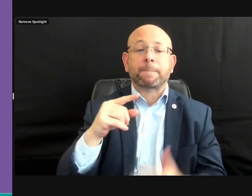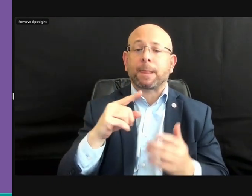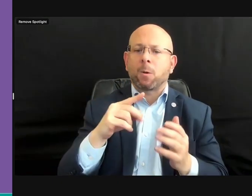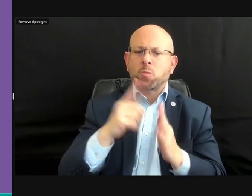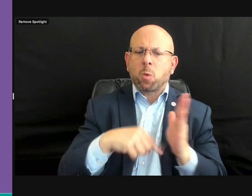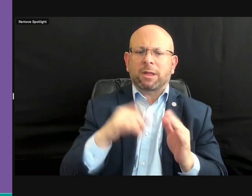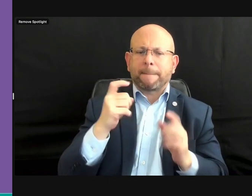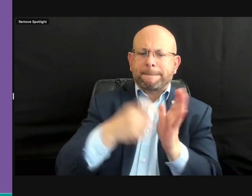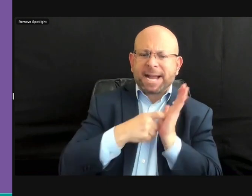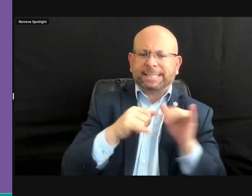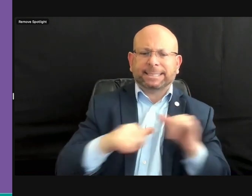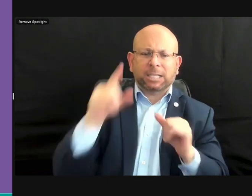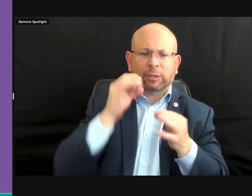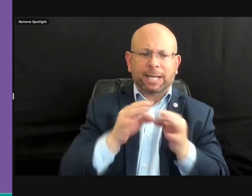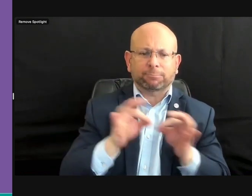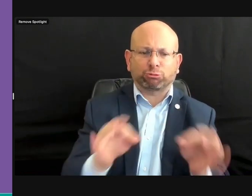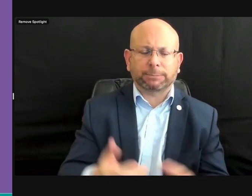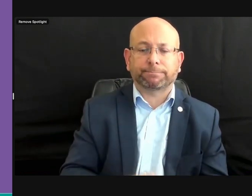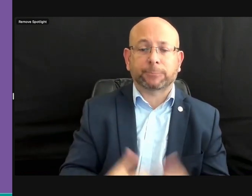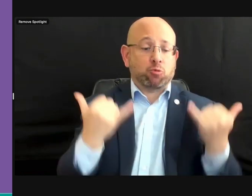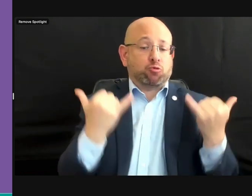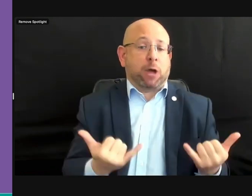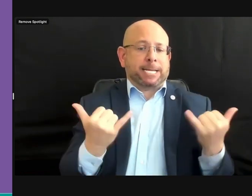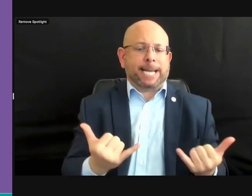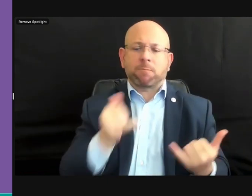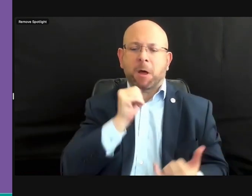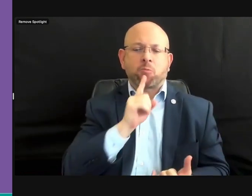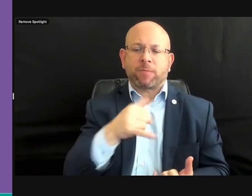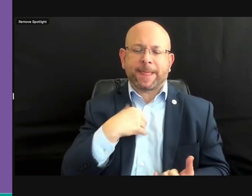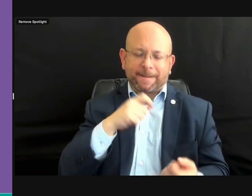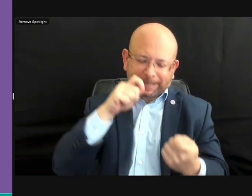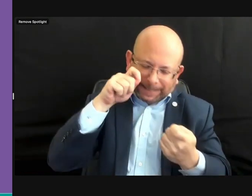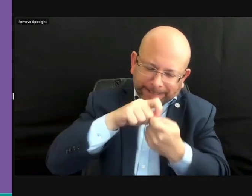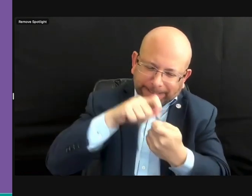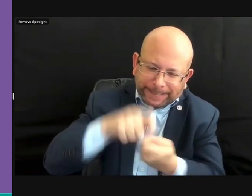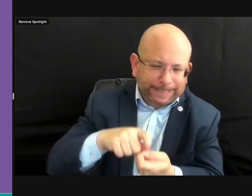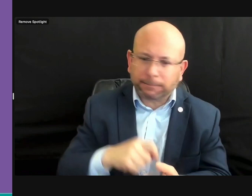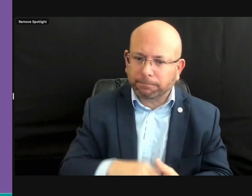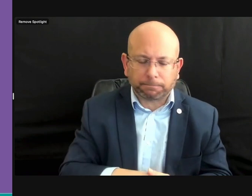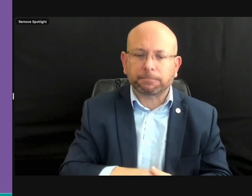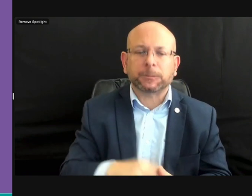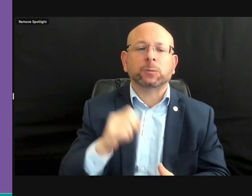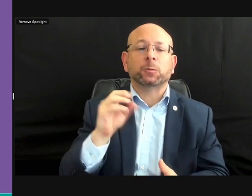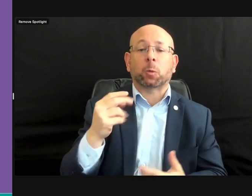What are the mandated standards for captioning? Currently, we don't have exact standards.